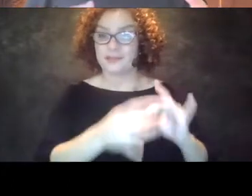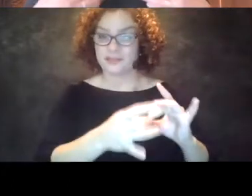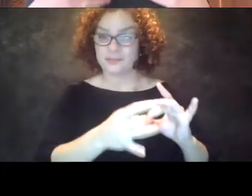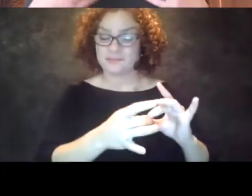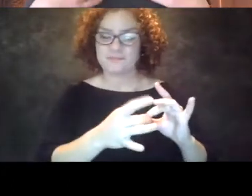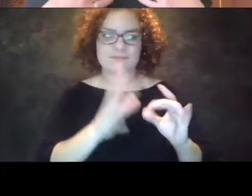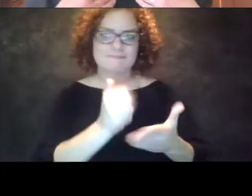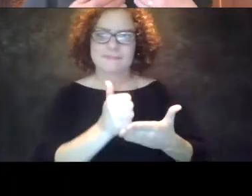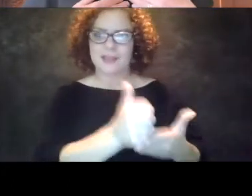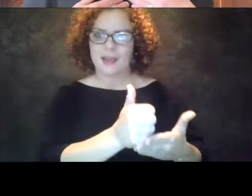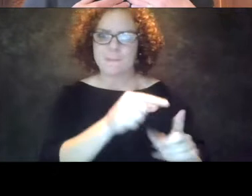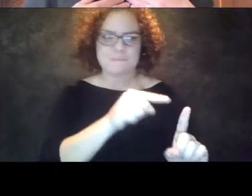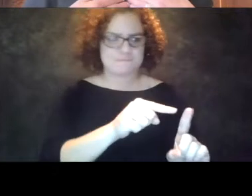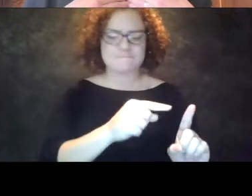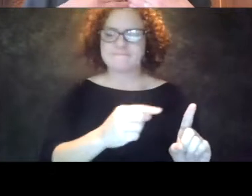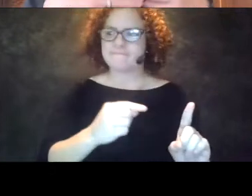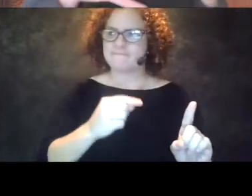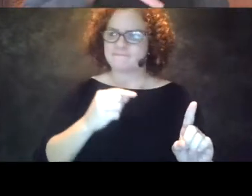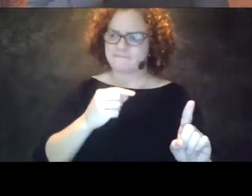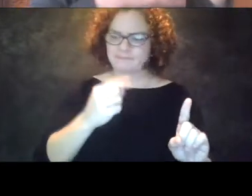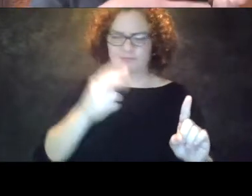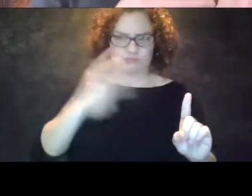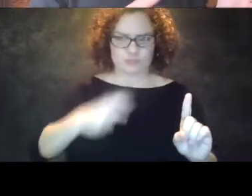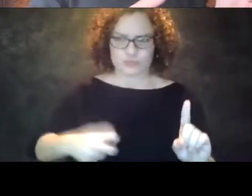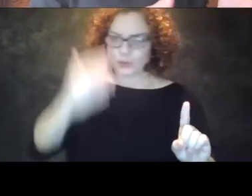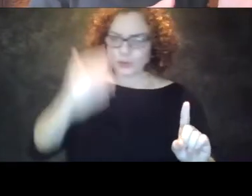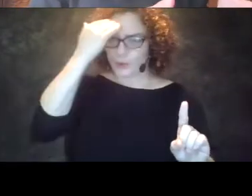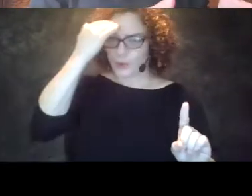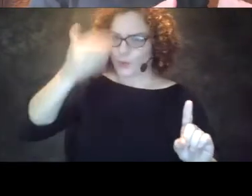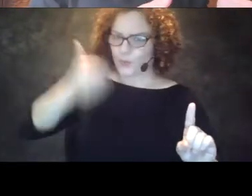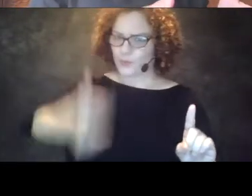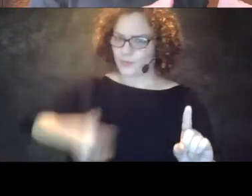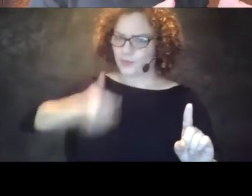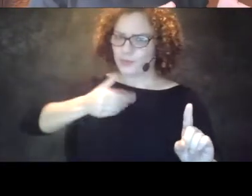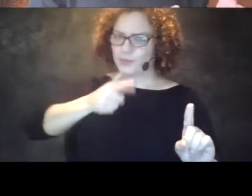a sense of their self identity, because of they have this sense that they belong somewhere.